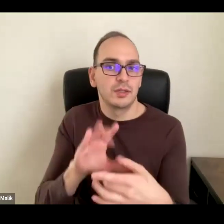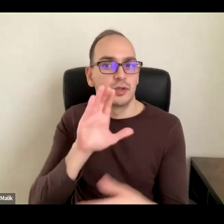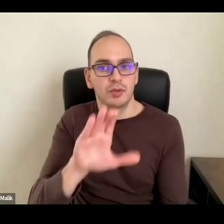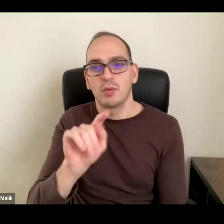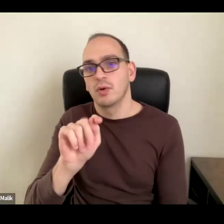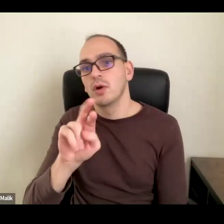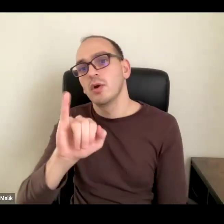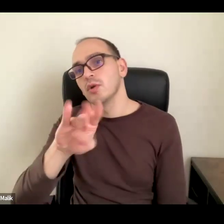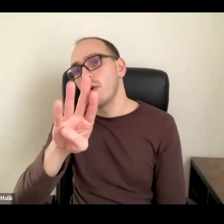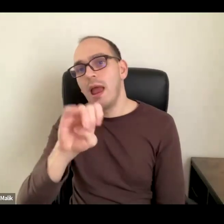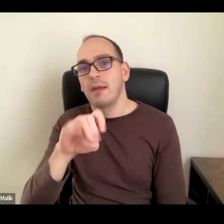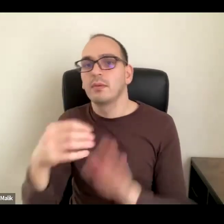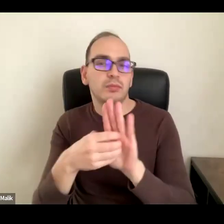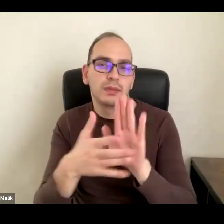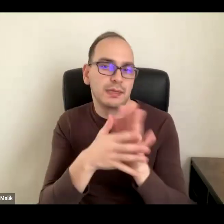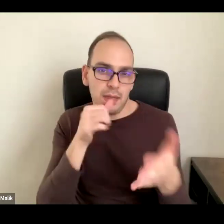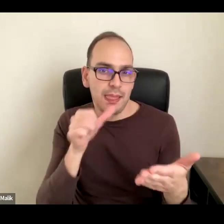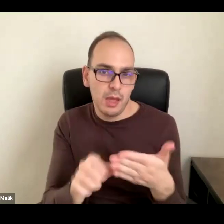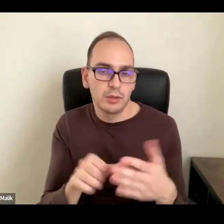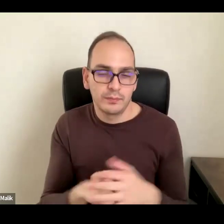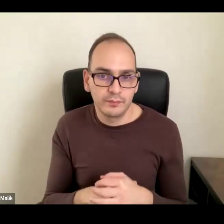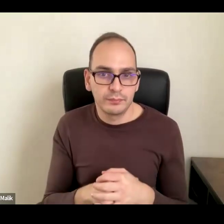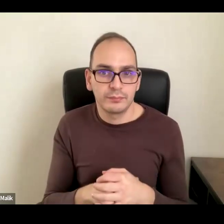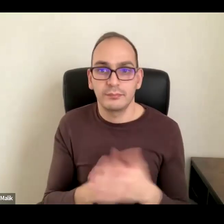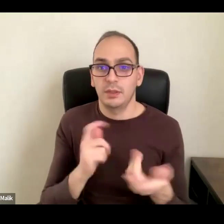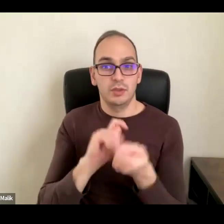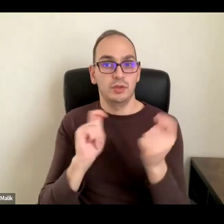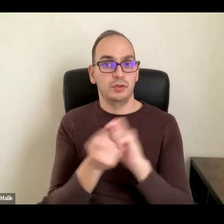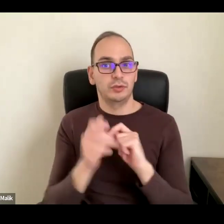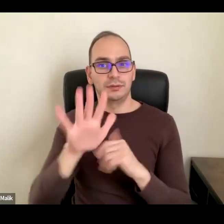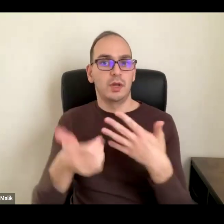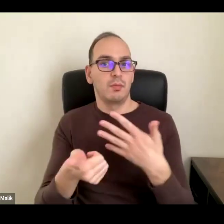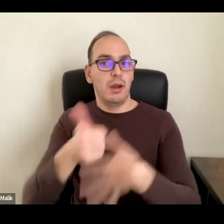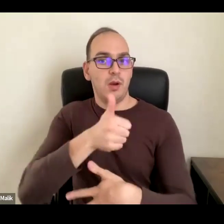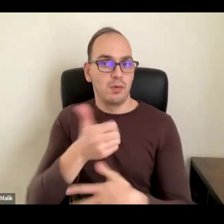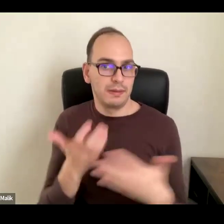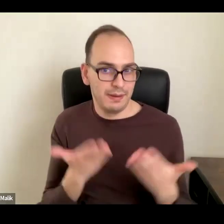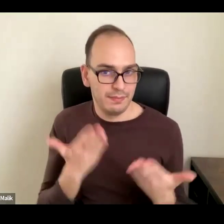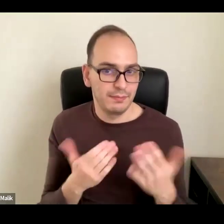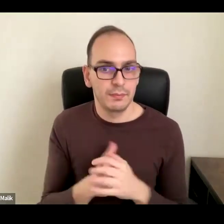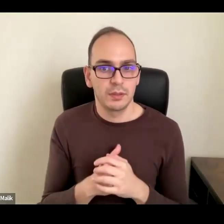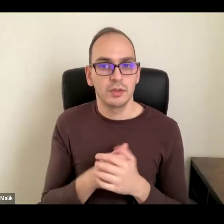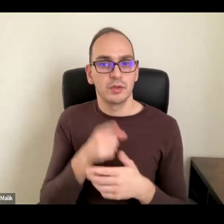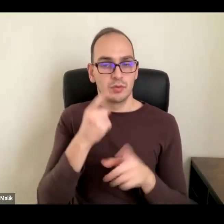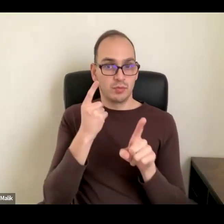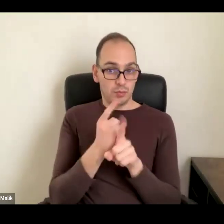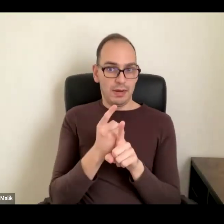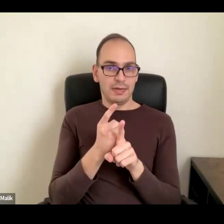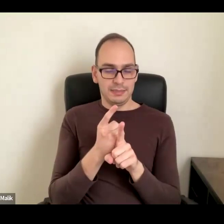that in your letter because that might change the Tribe's priority. You are correct, however, that